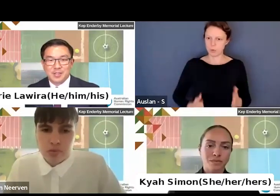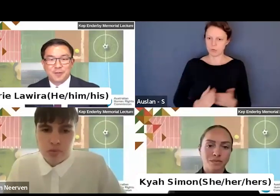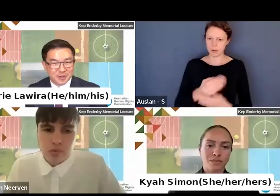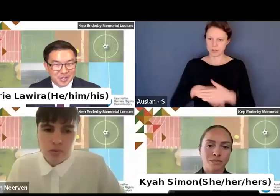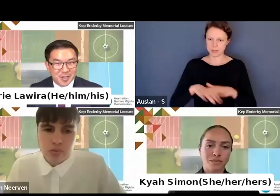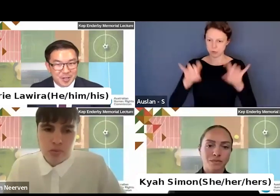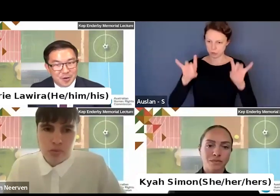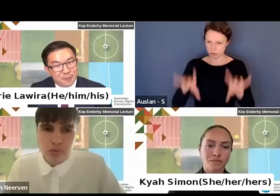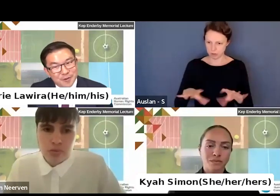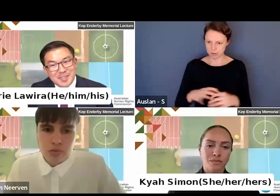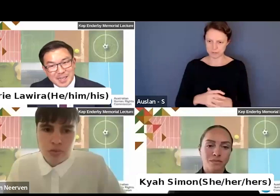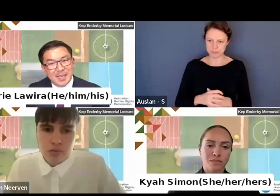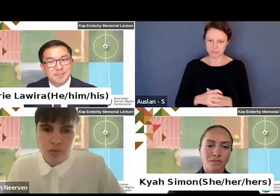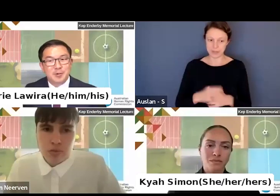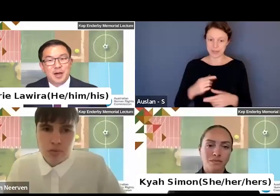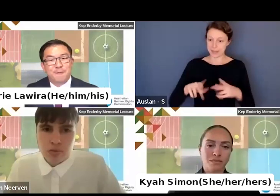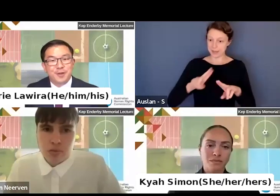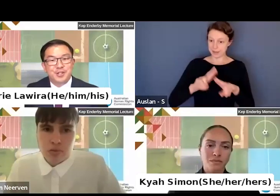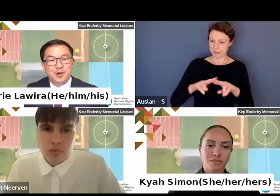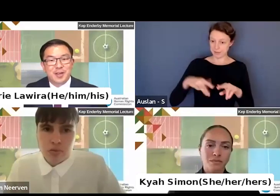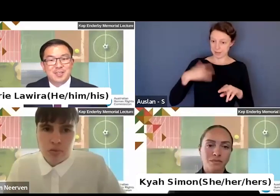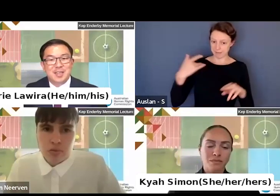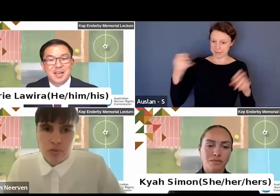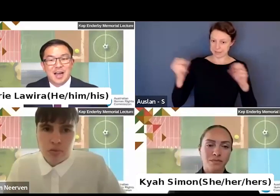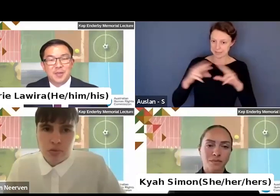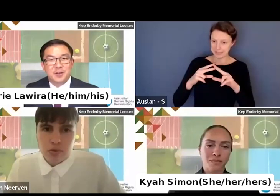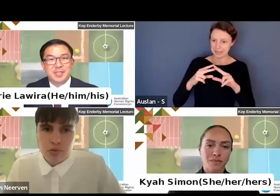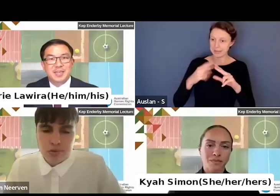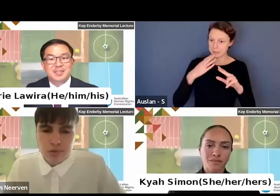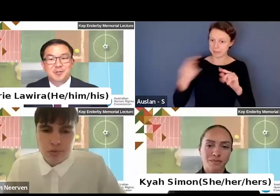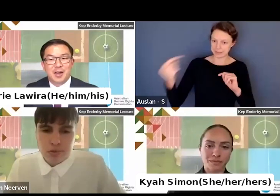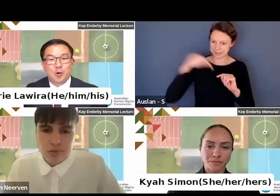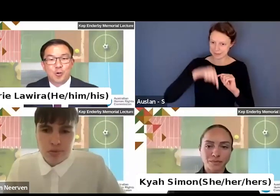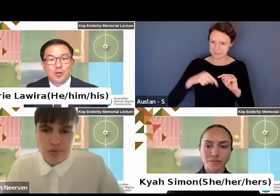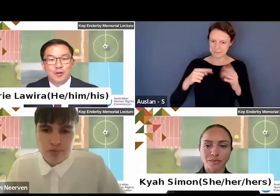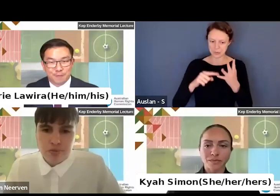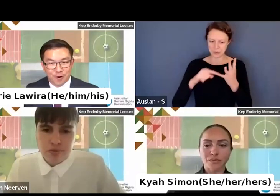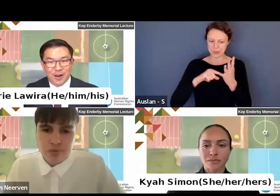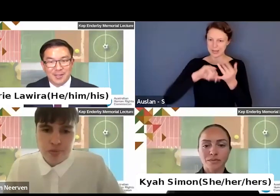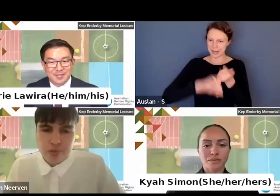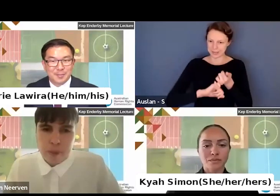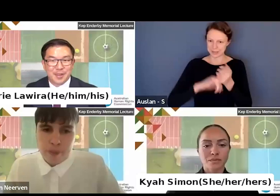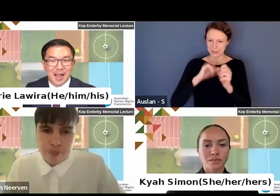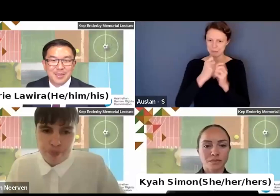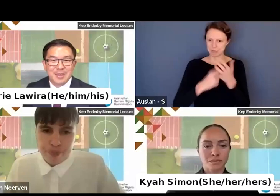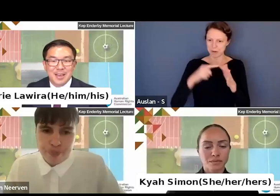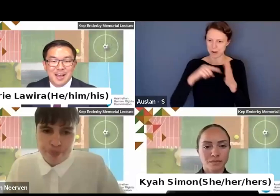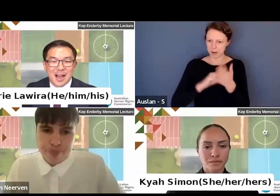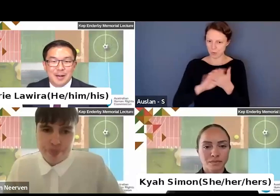So if you're in if you're in Sydney, we'd love for you to join us at the UTS Great Hall on Friday, December the eighth.